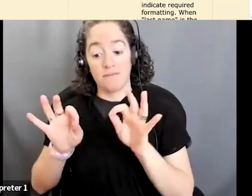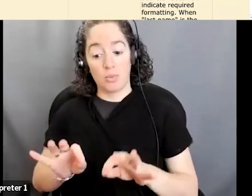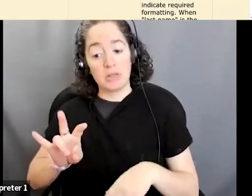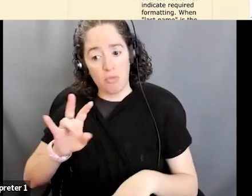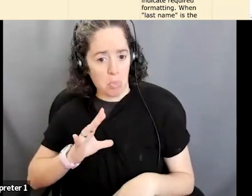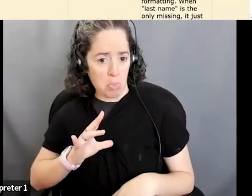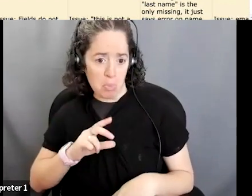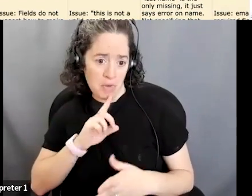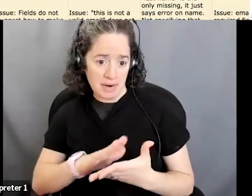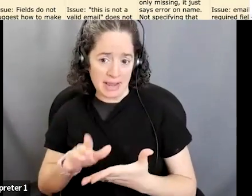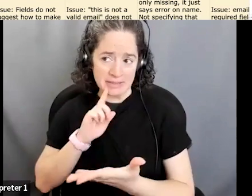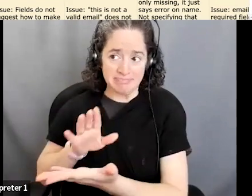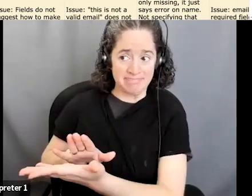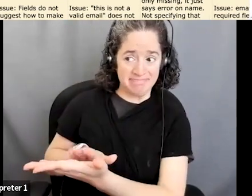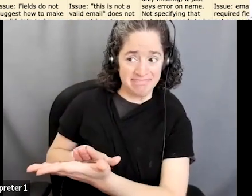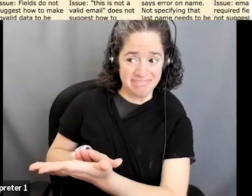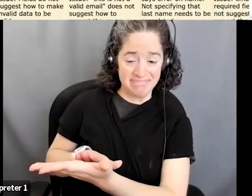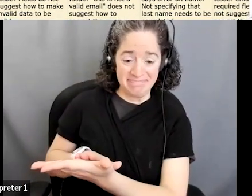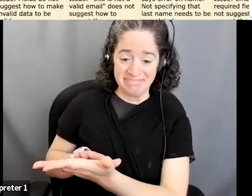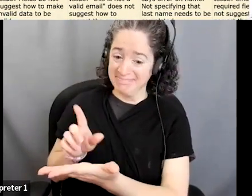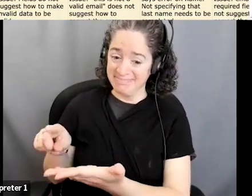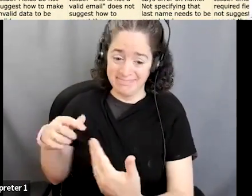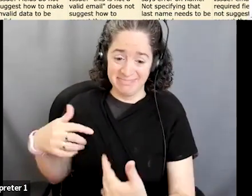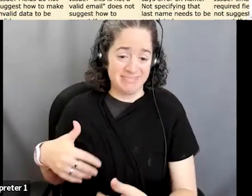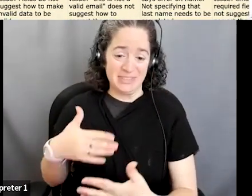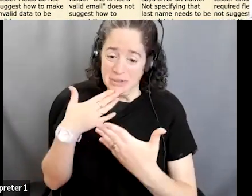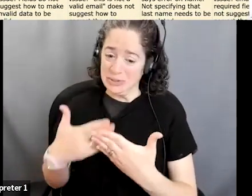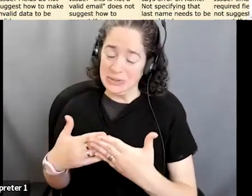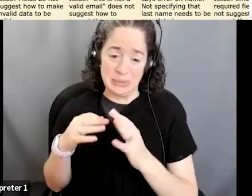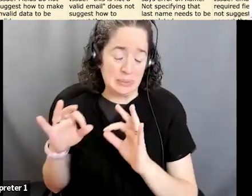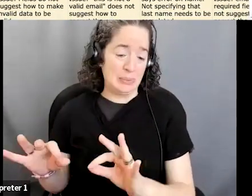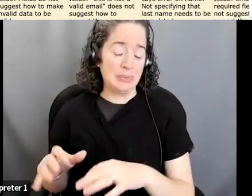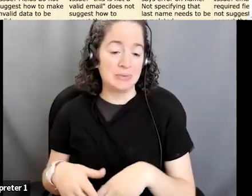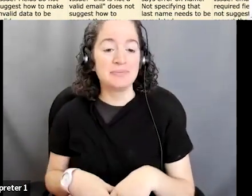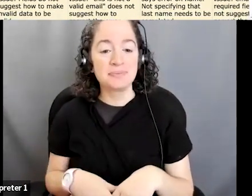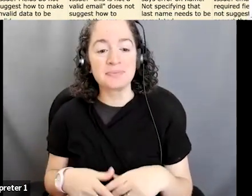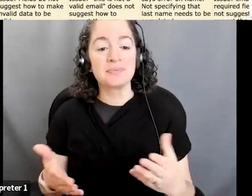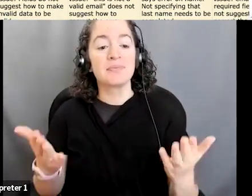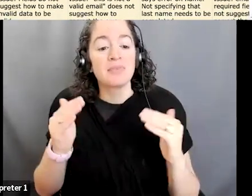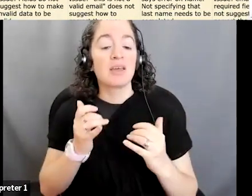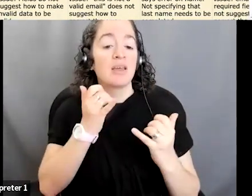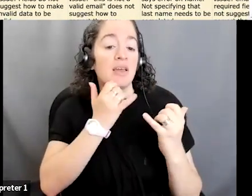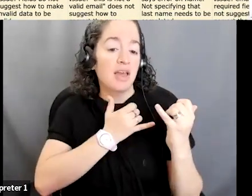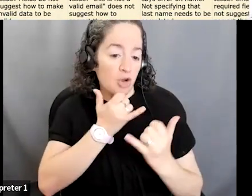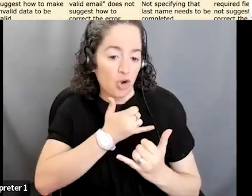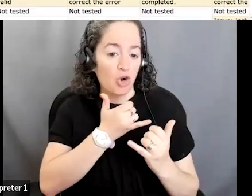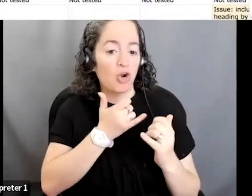I just want to call them out for having such a good one. Error identification was a recurring problem